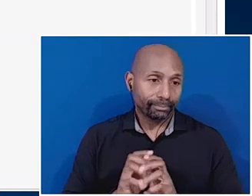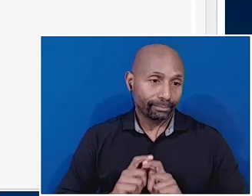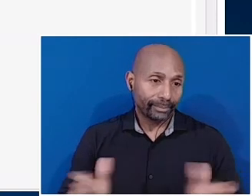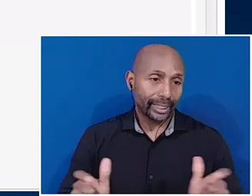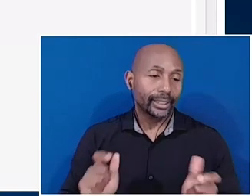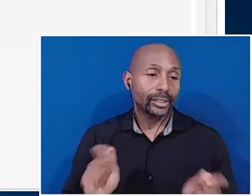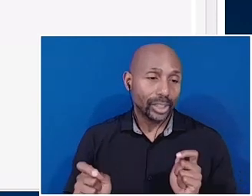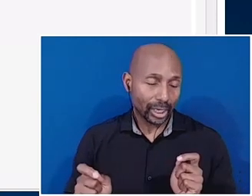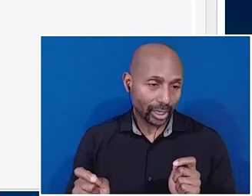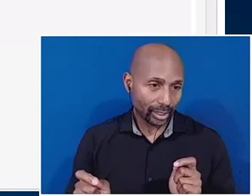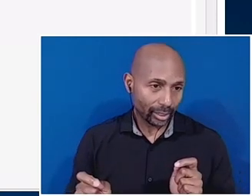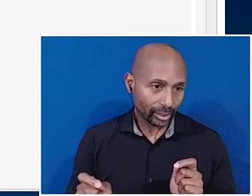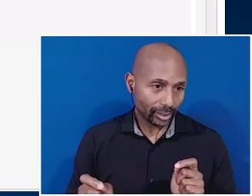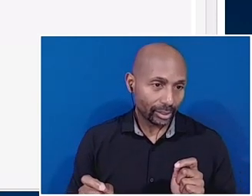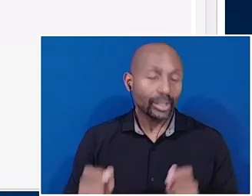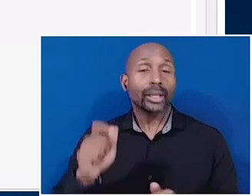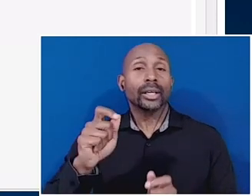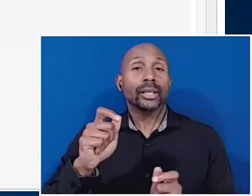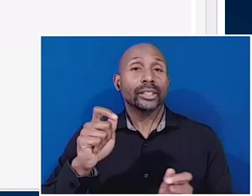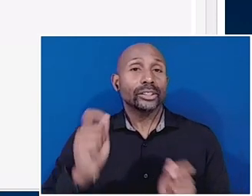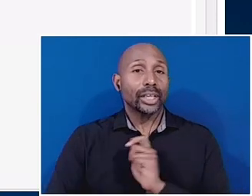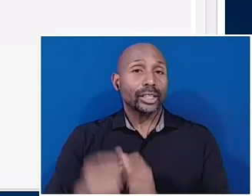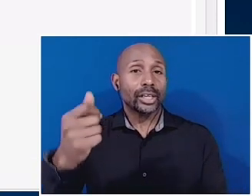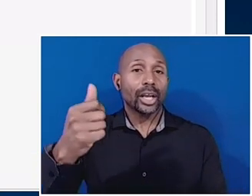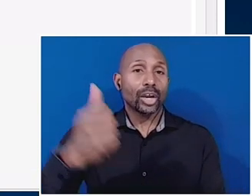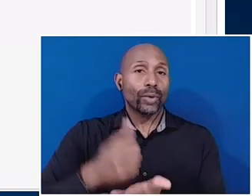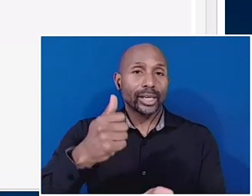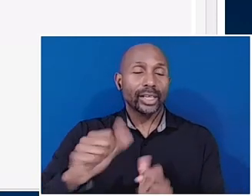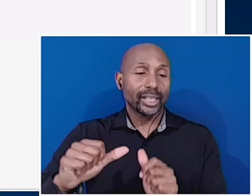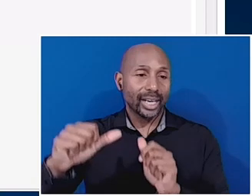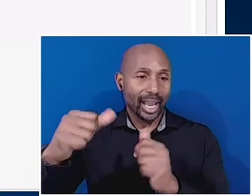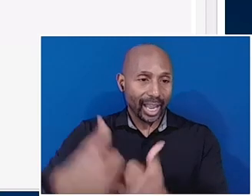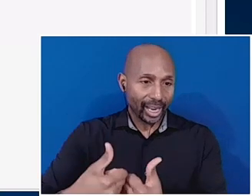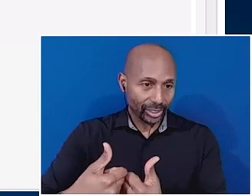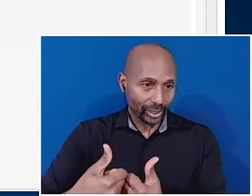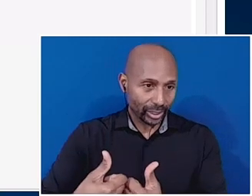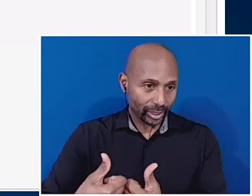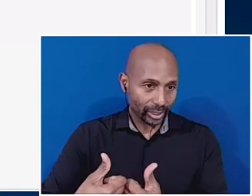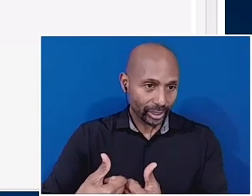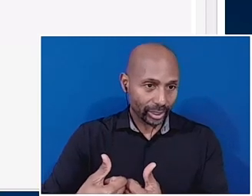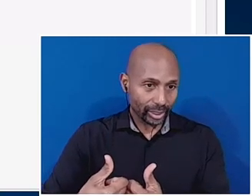accrediting agencies and requiring- well,